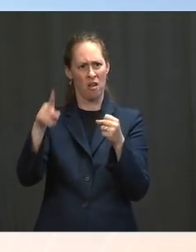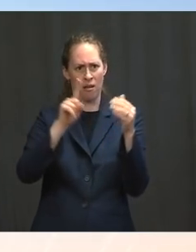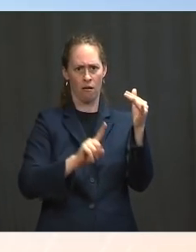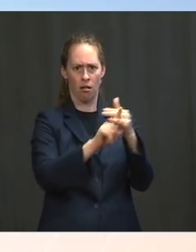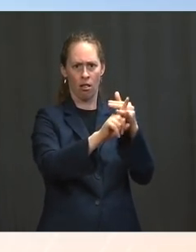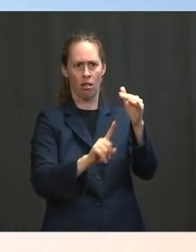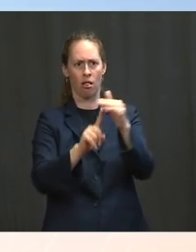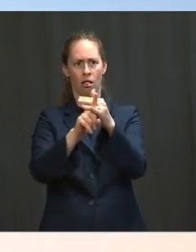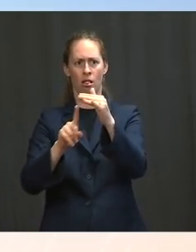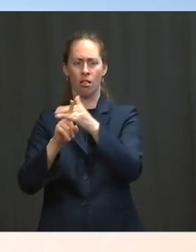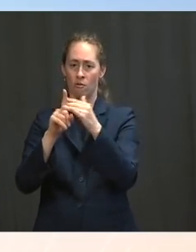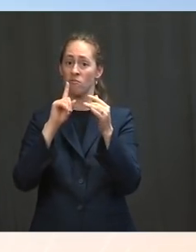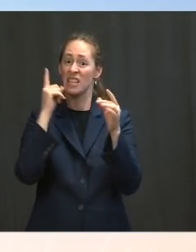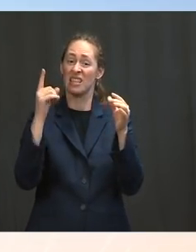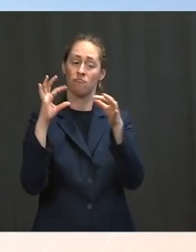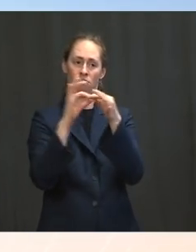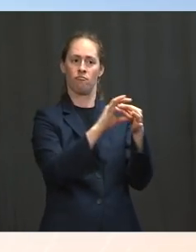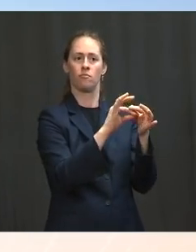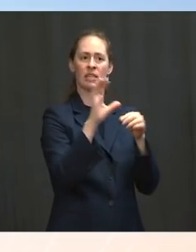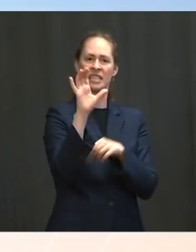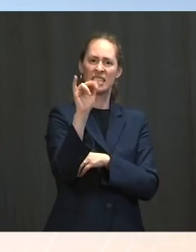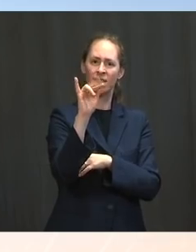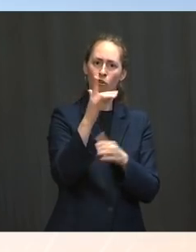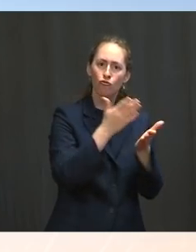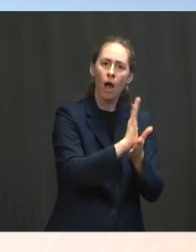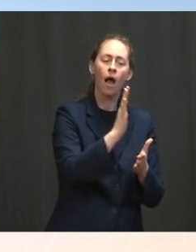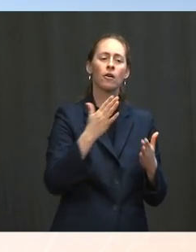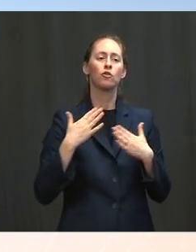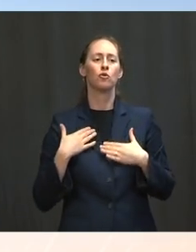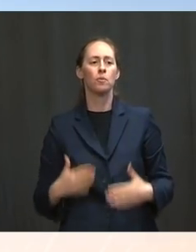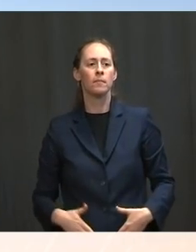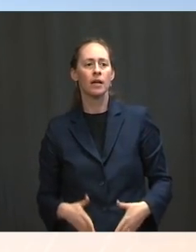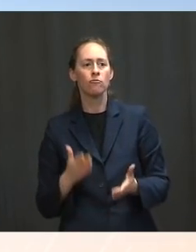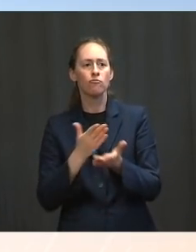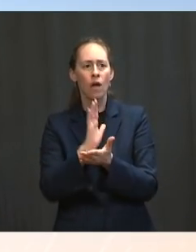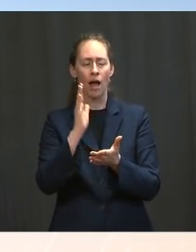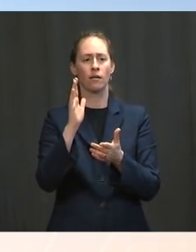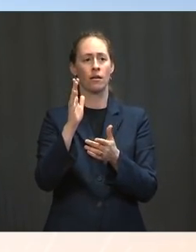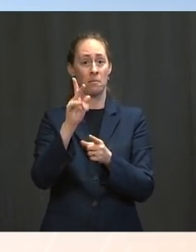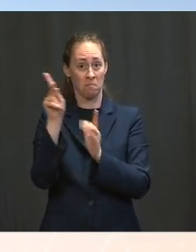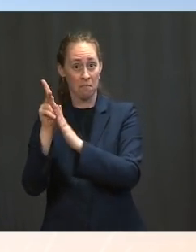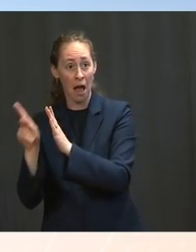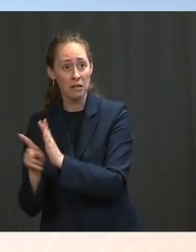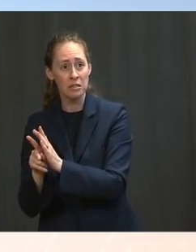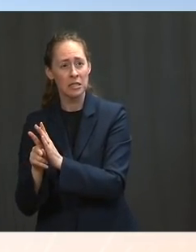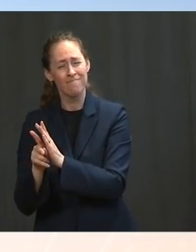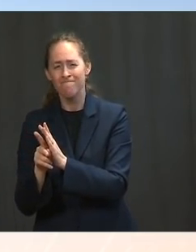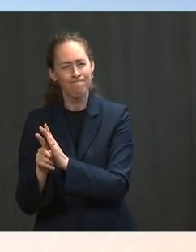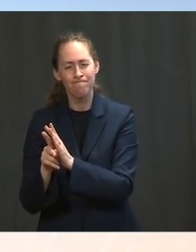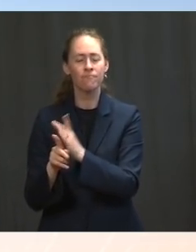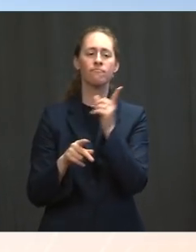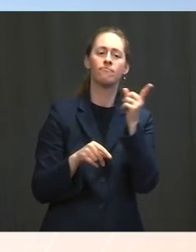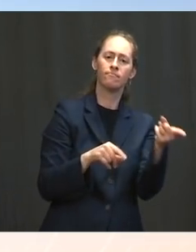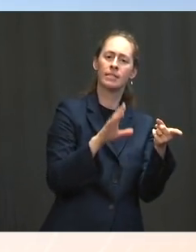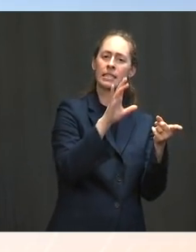and humanitarian versus policy. Is this President concerned at this time about that?